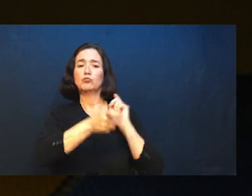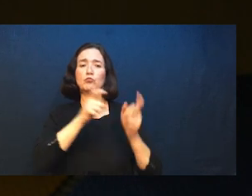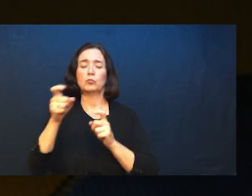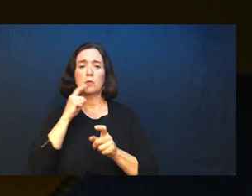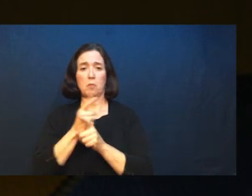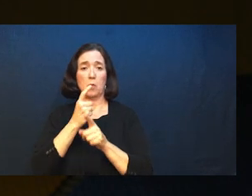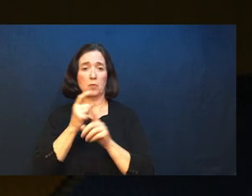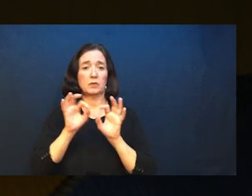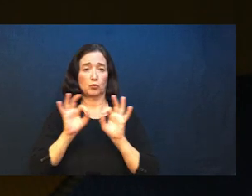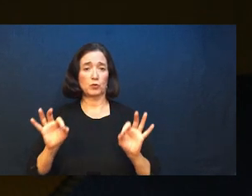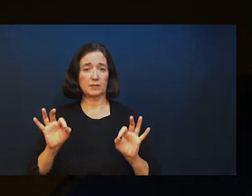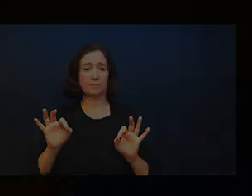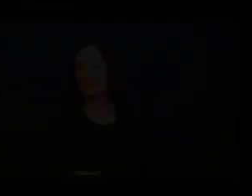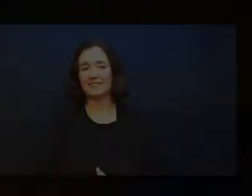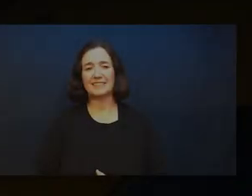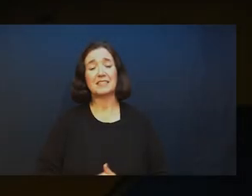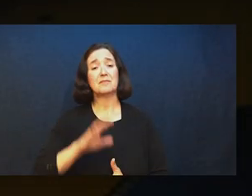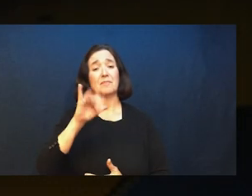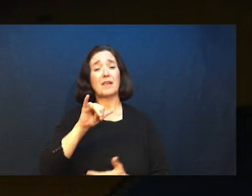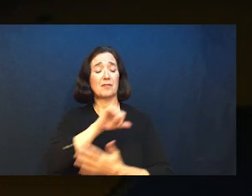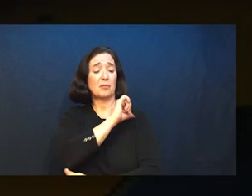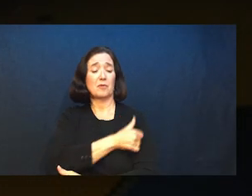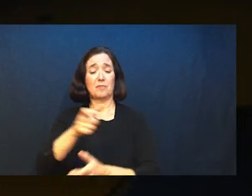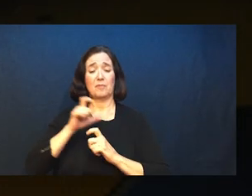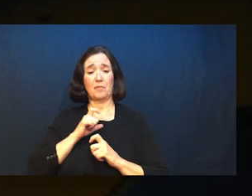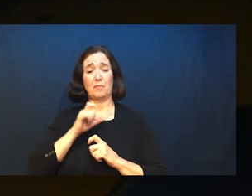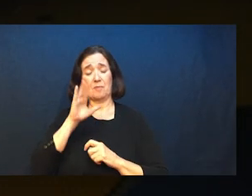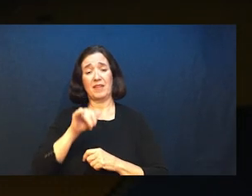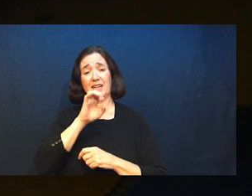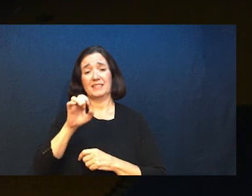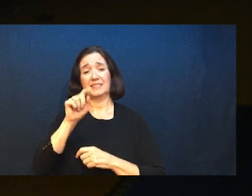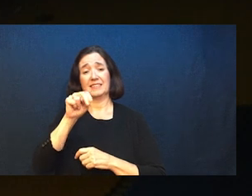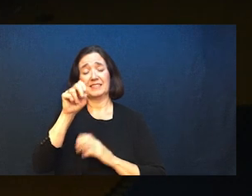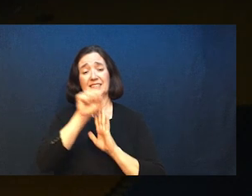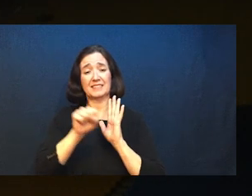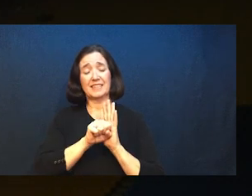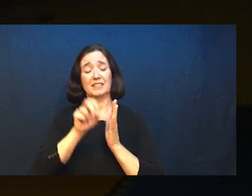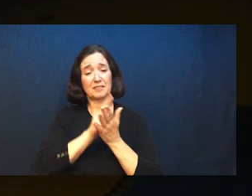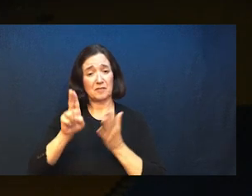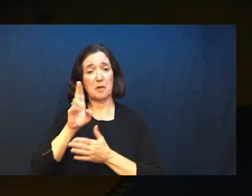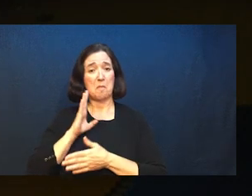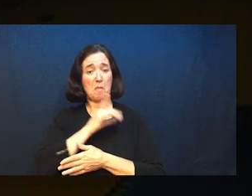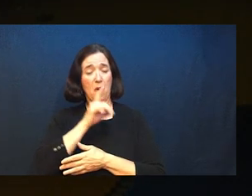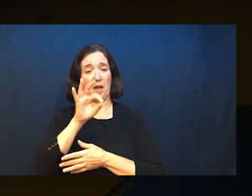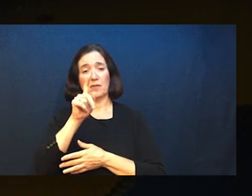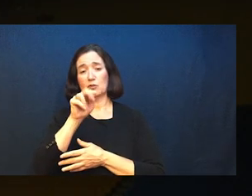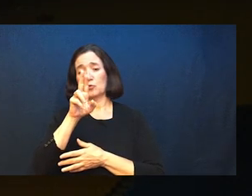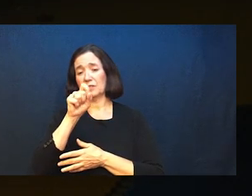By the authority vested in me by the East Tennessee State University Board of Trustees and upon the recommendation of your faculty,